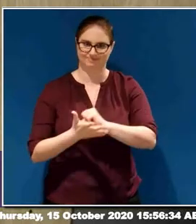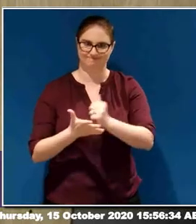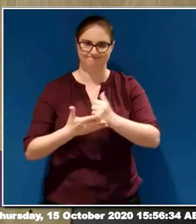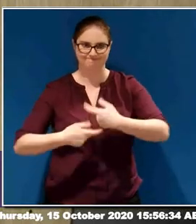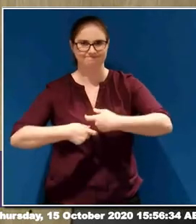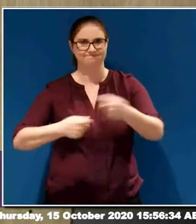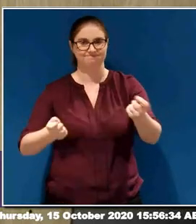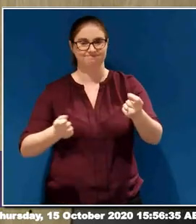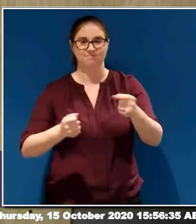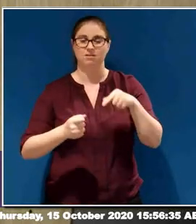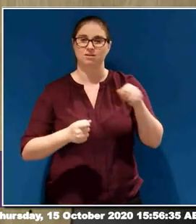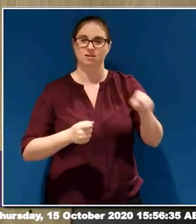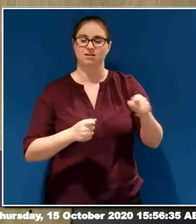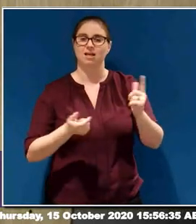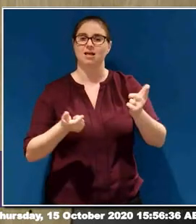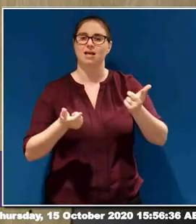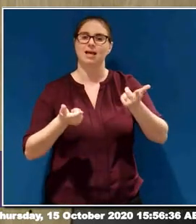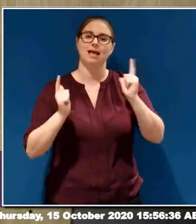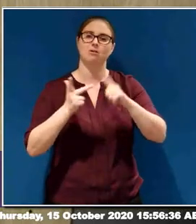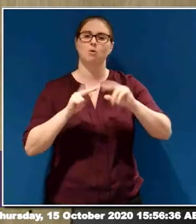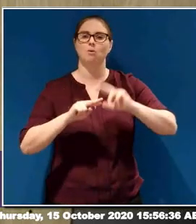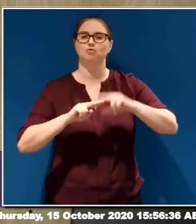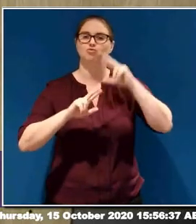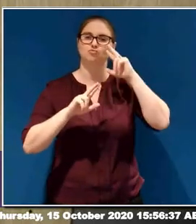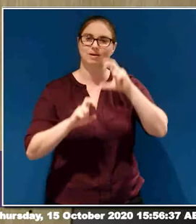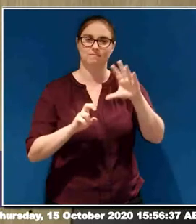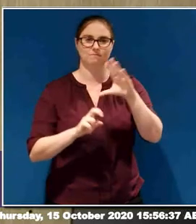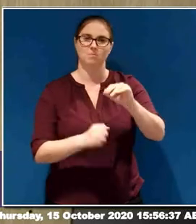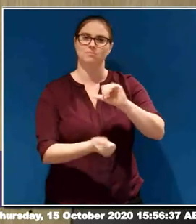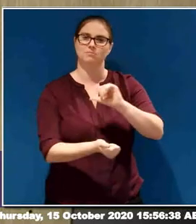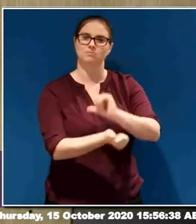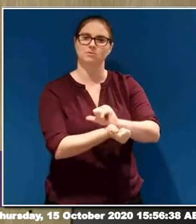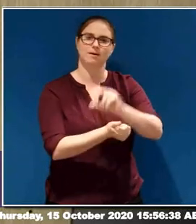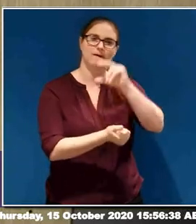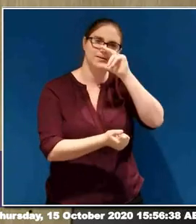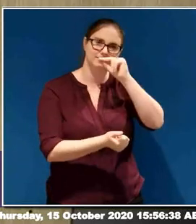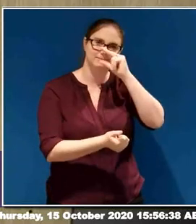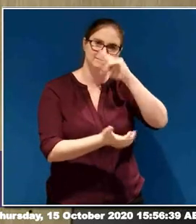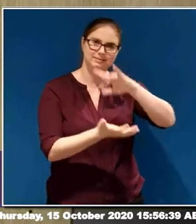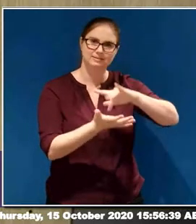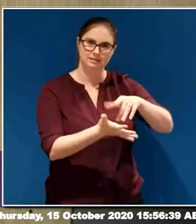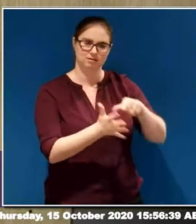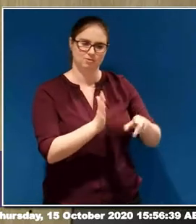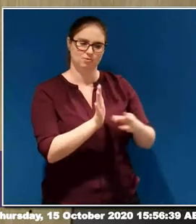New South Wales saying, "Where did you get your data because we know this is